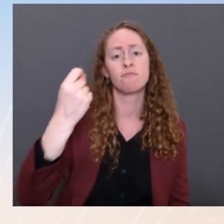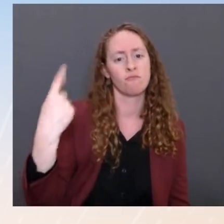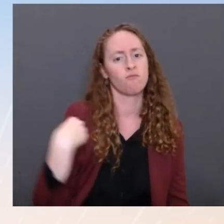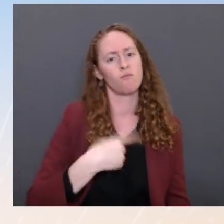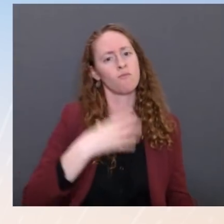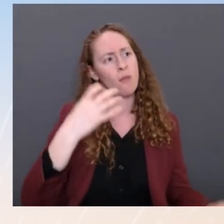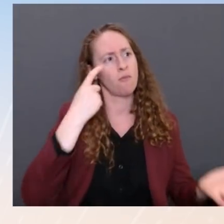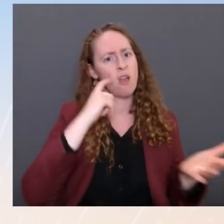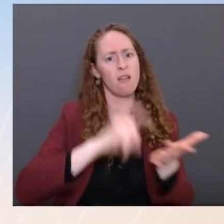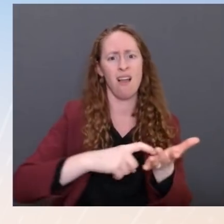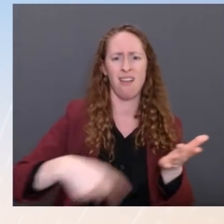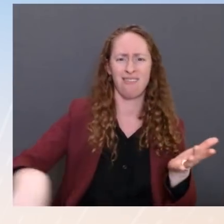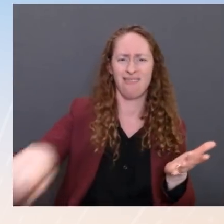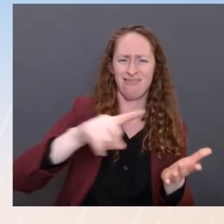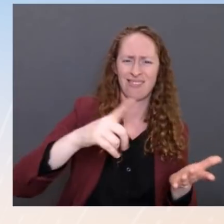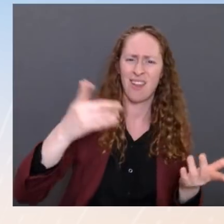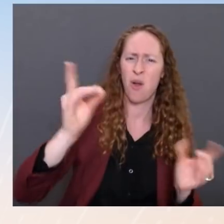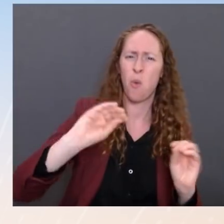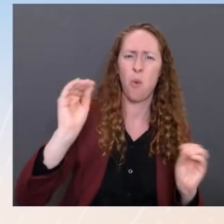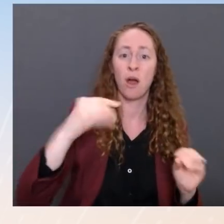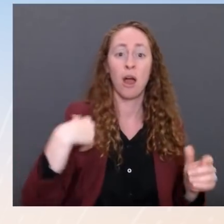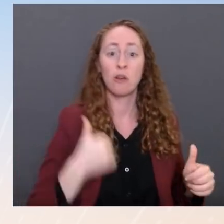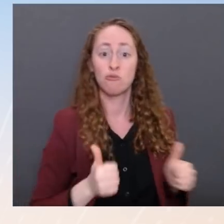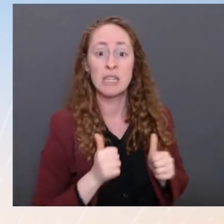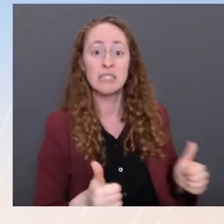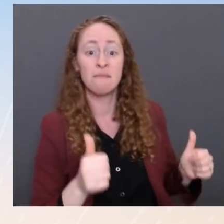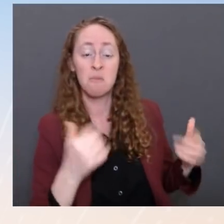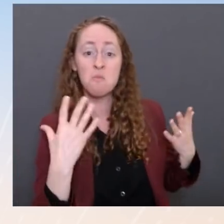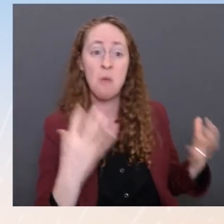The Press: On the killing of Shireen Abu Akleh in Jenin,